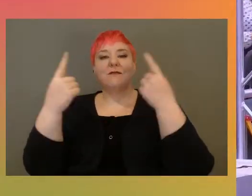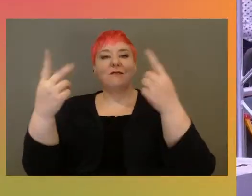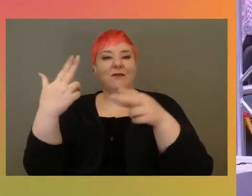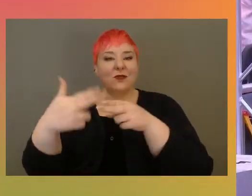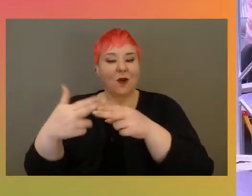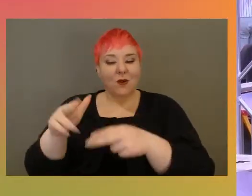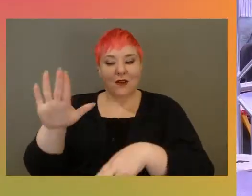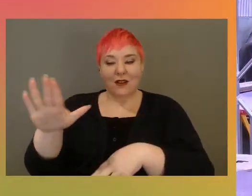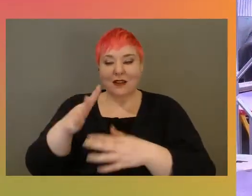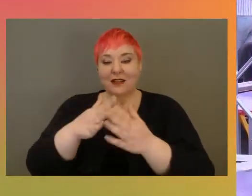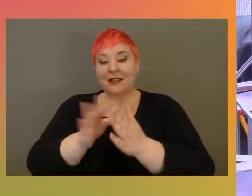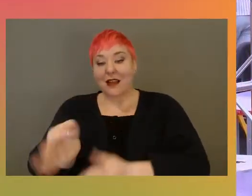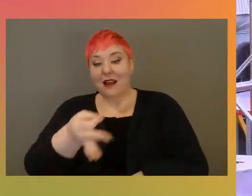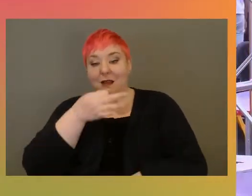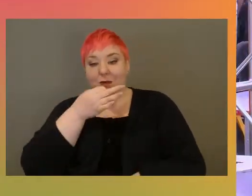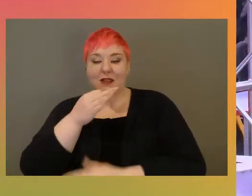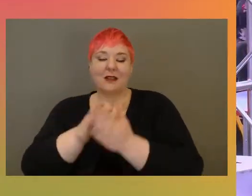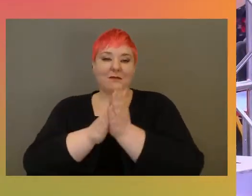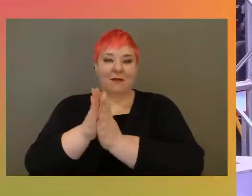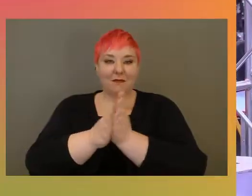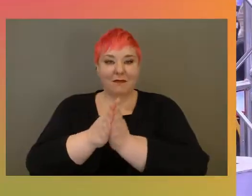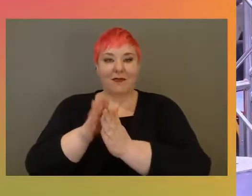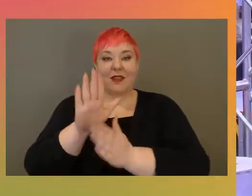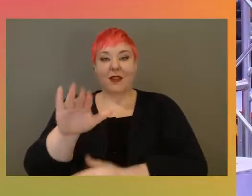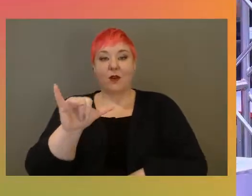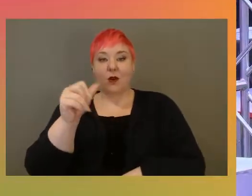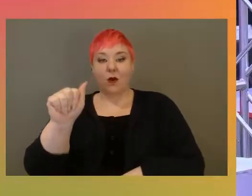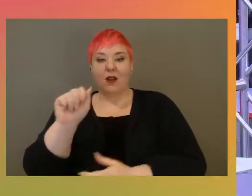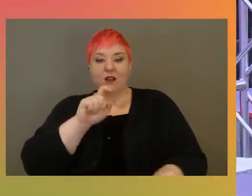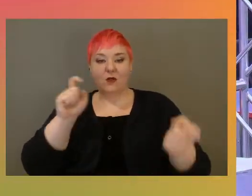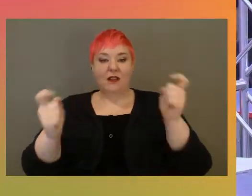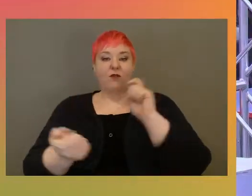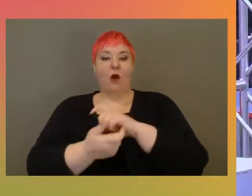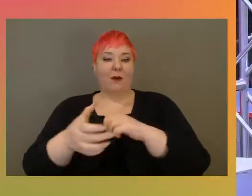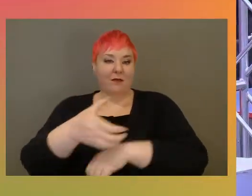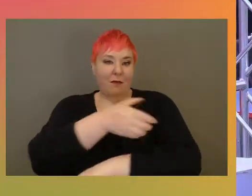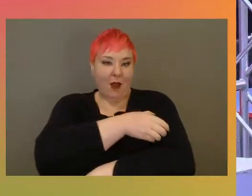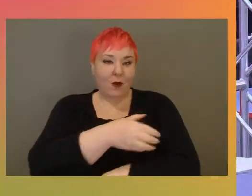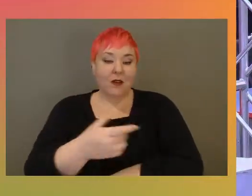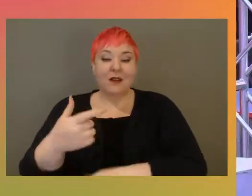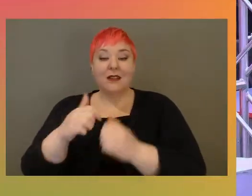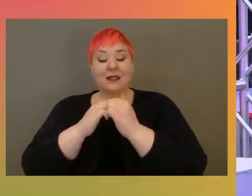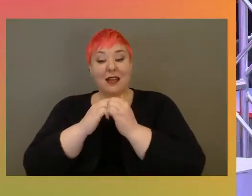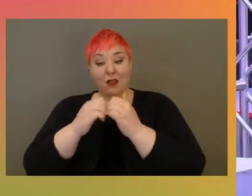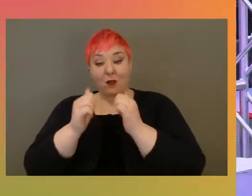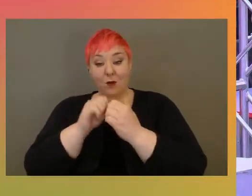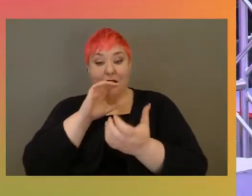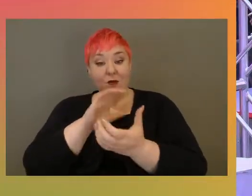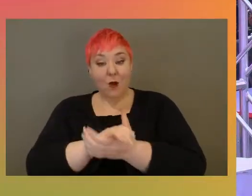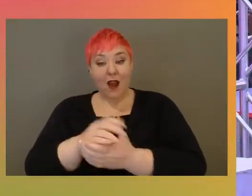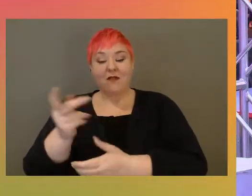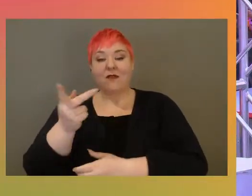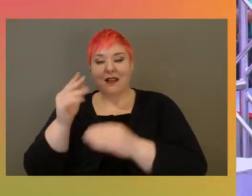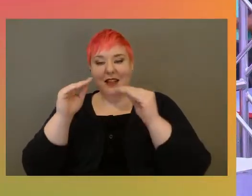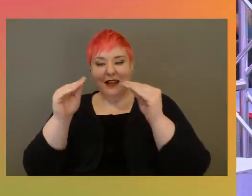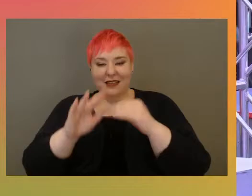INFLUENTIAL FIGURE IN THE FIELD OF YOGA. WITH A TEACHING CAREER SPANNING